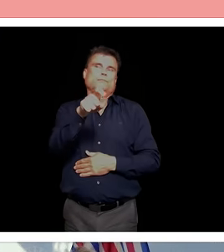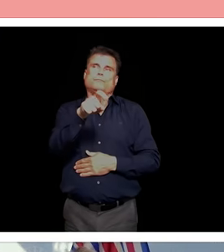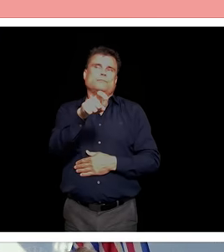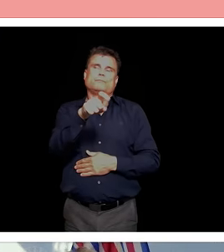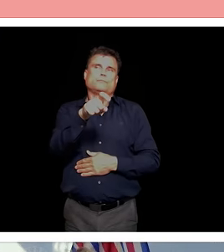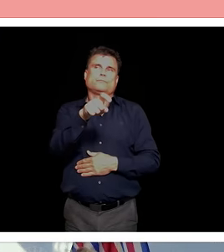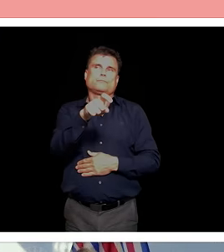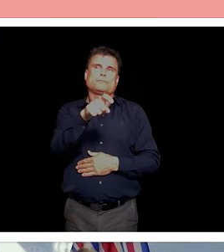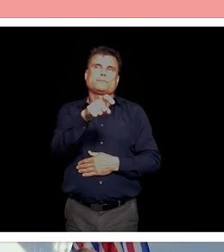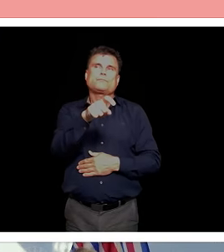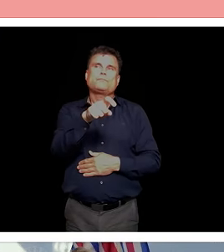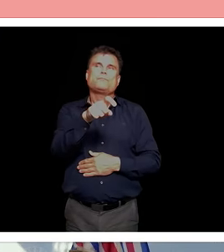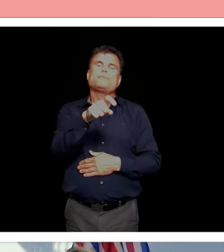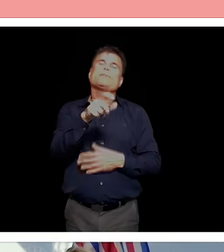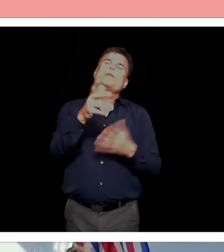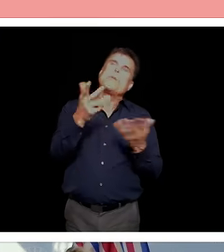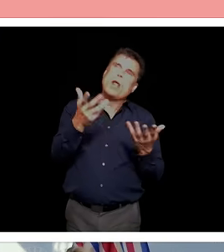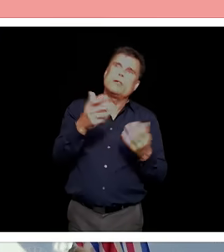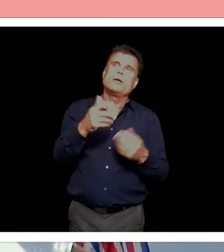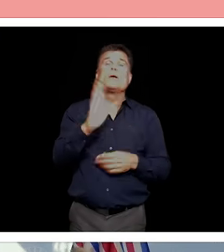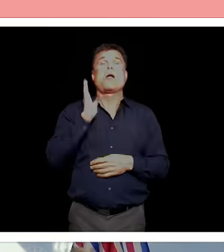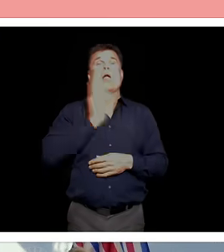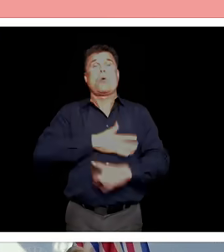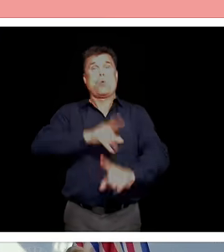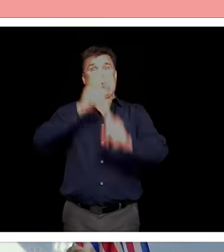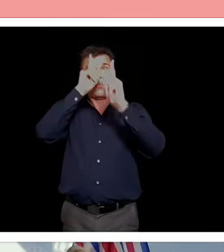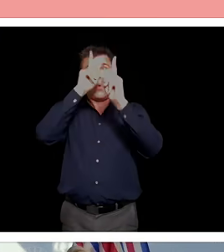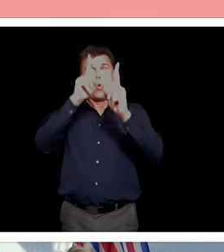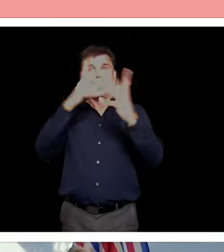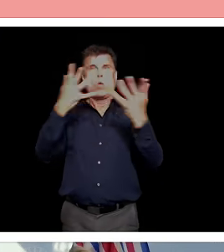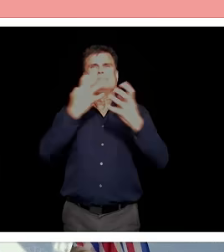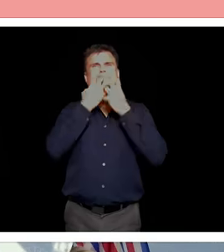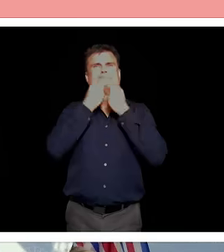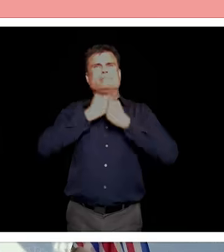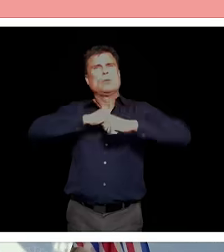effective locally over there clusters or exposures